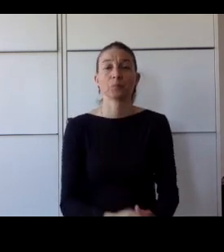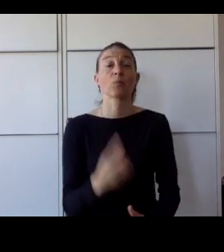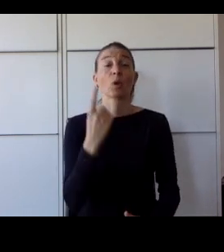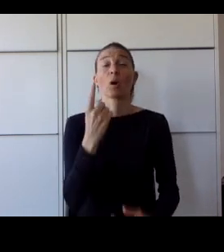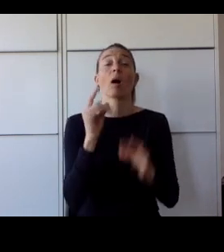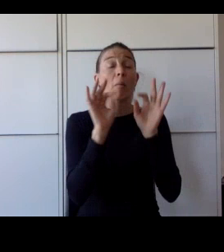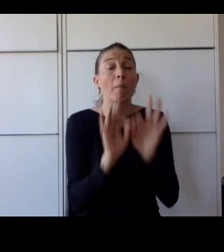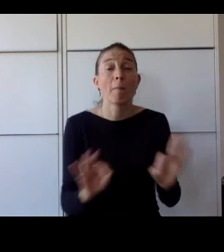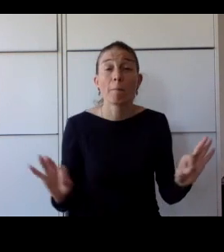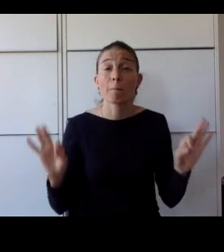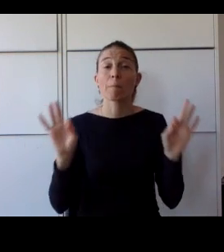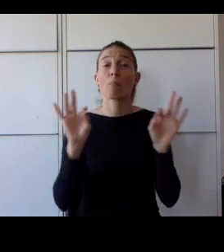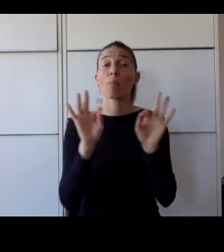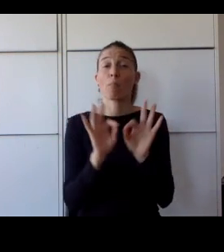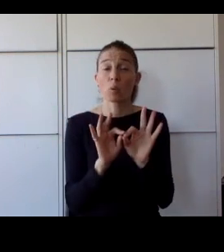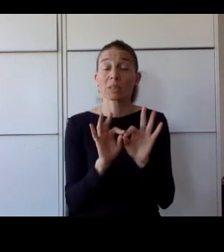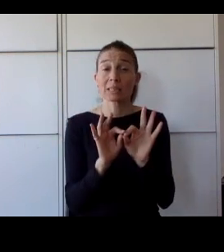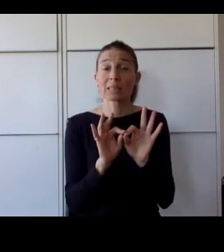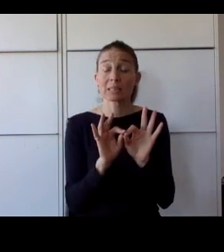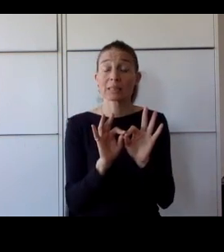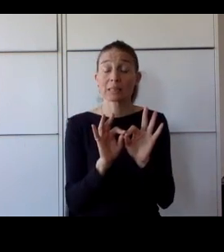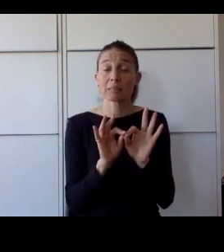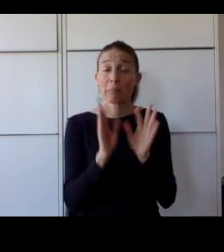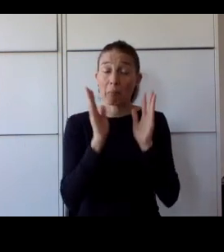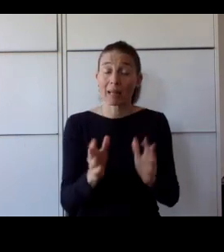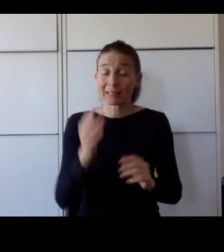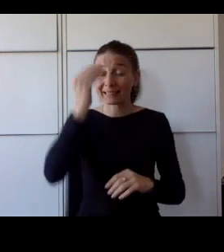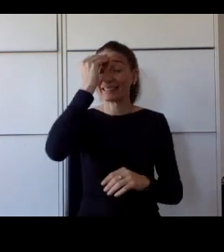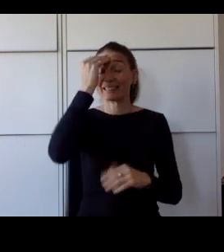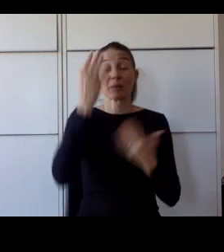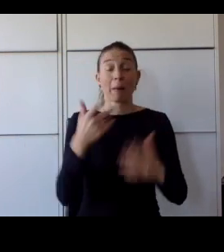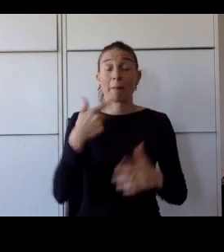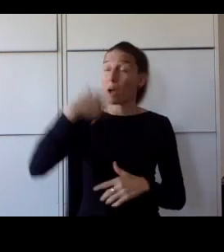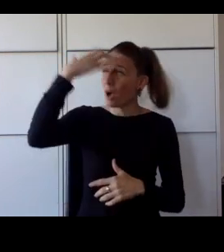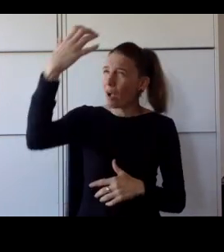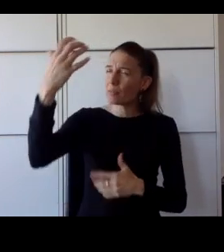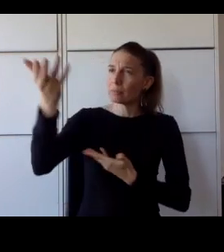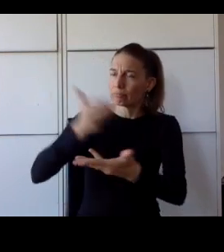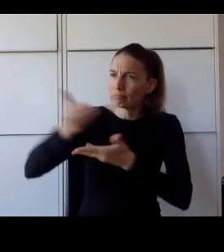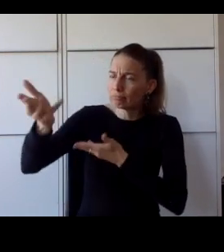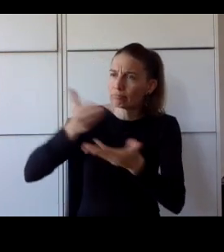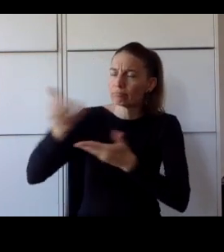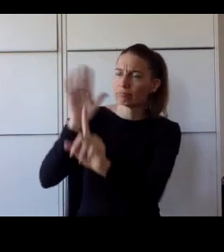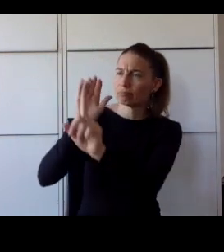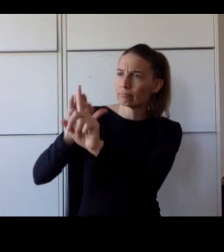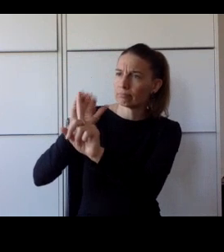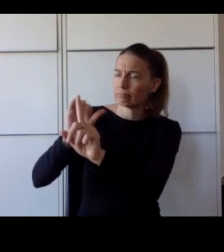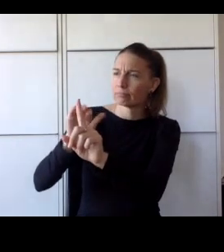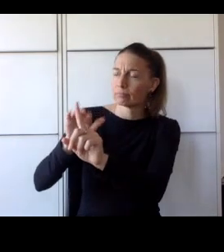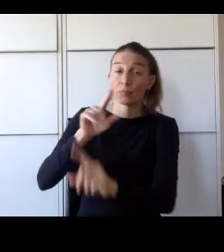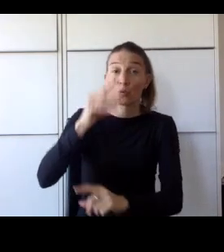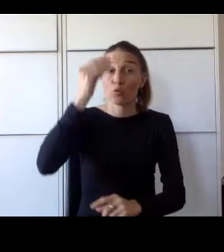you need to bear in mind when you discuss with your government at a national level is that the Accessibility Act